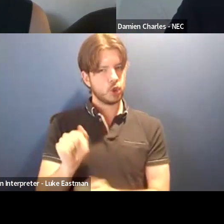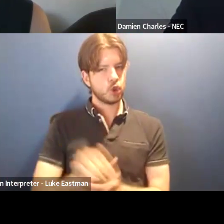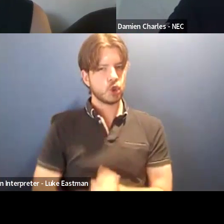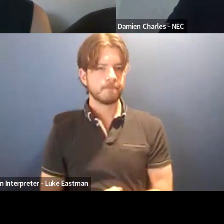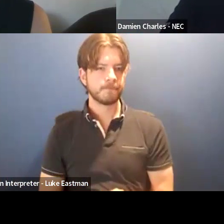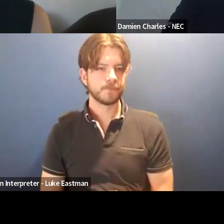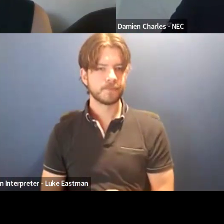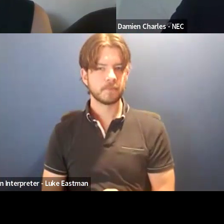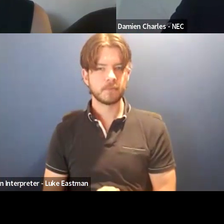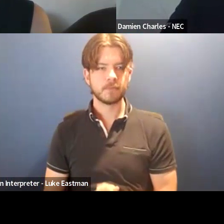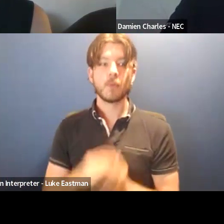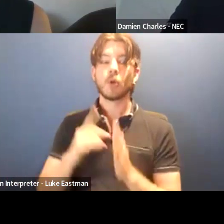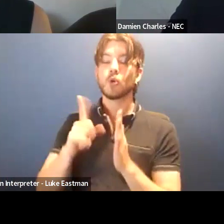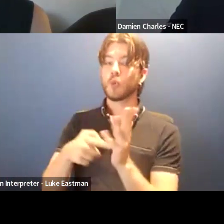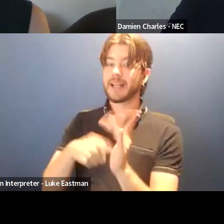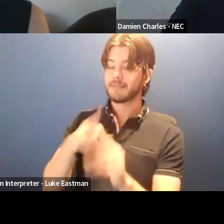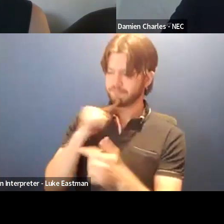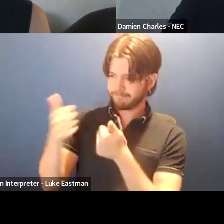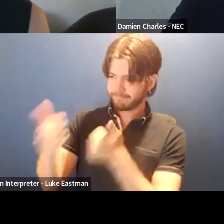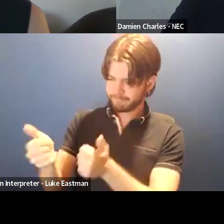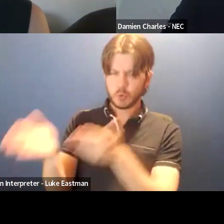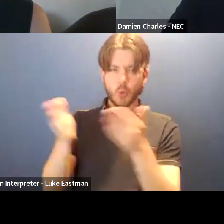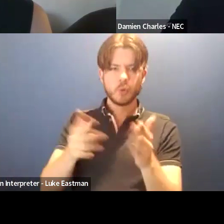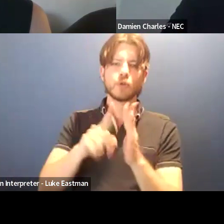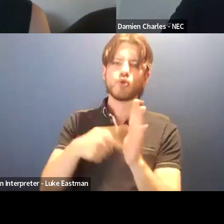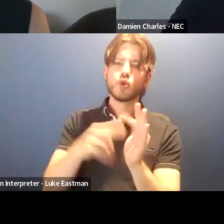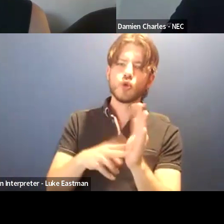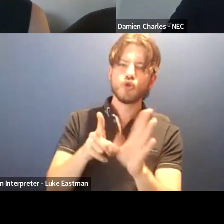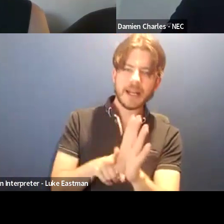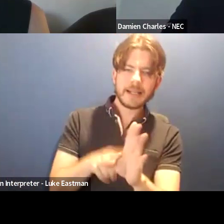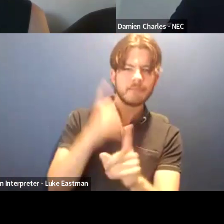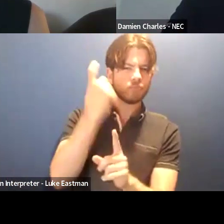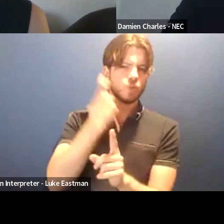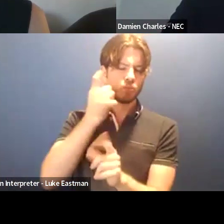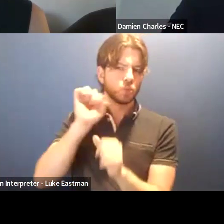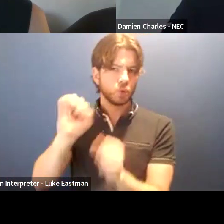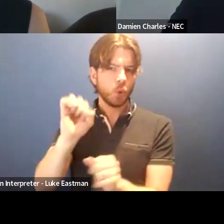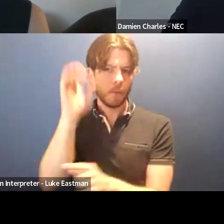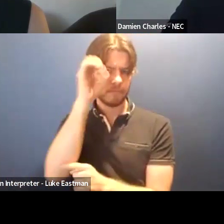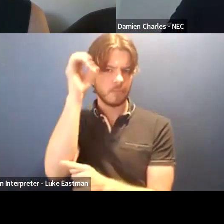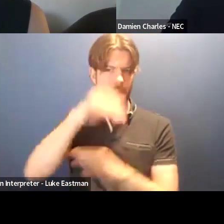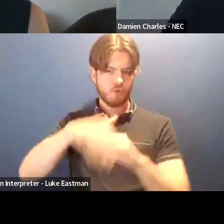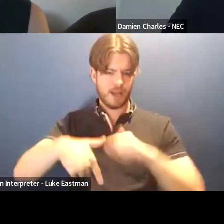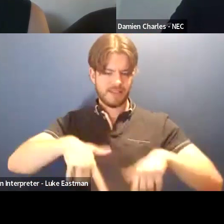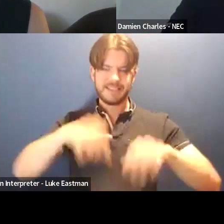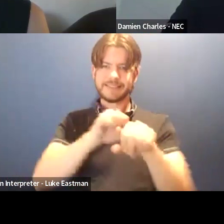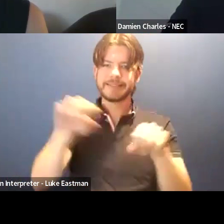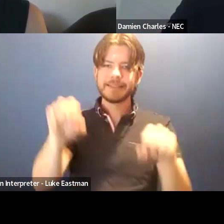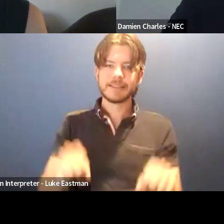what your thoughts are around changing this this culture systems being